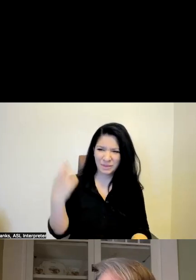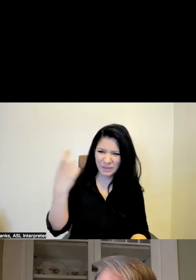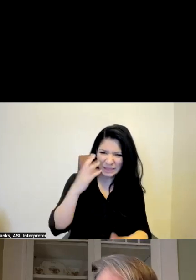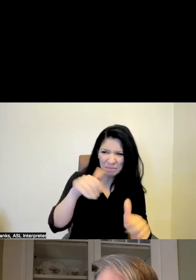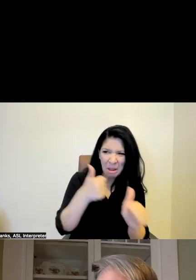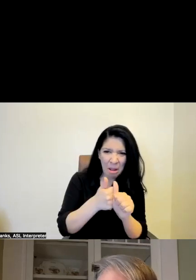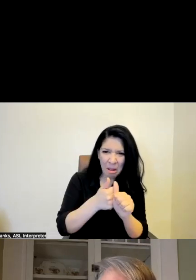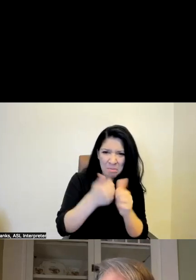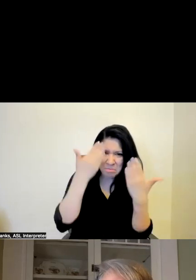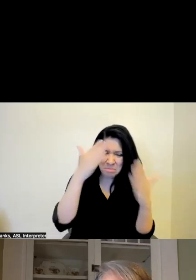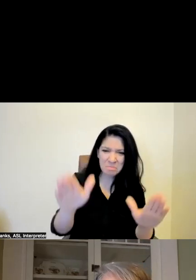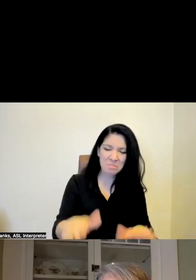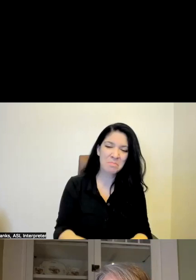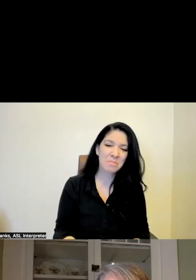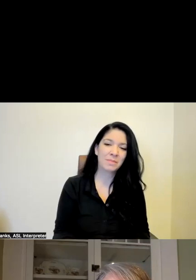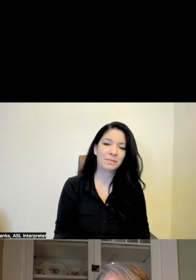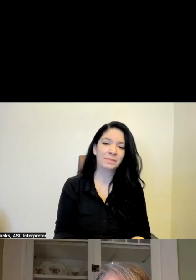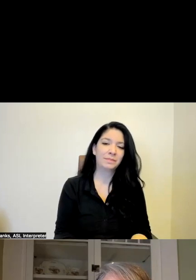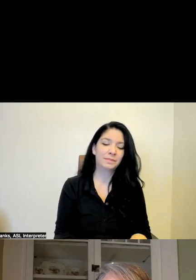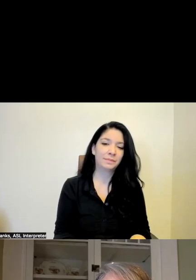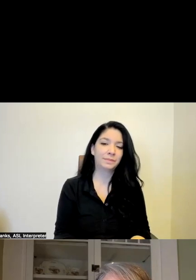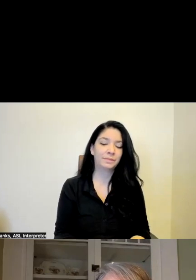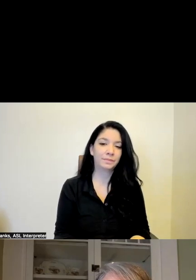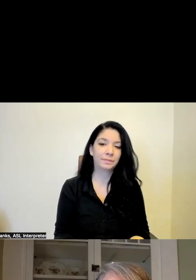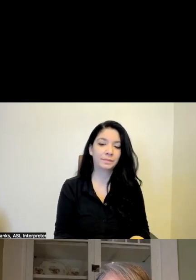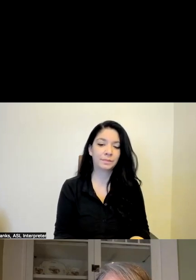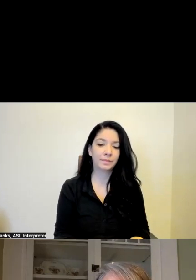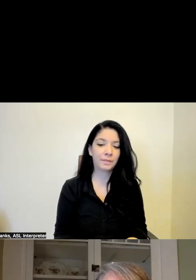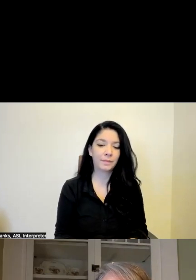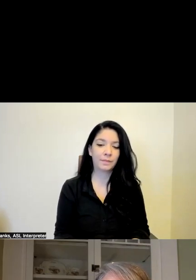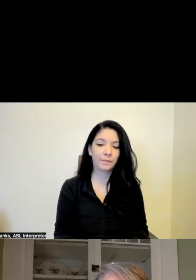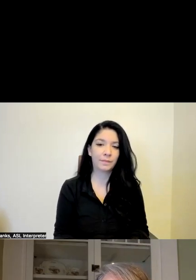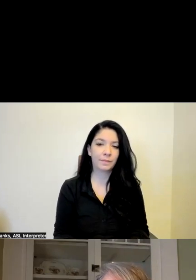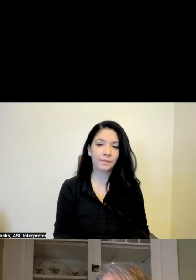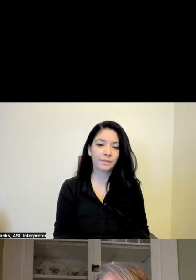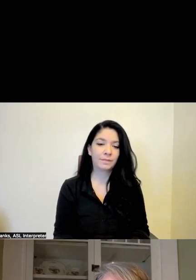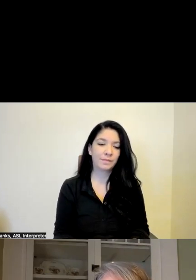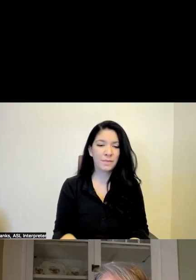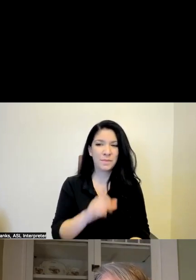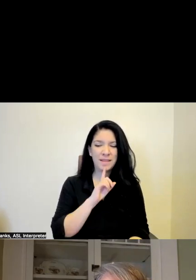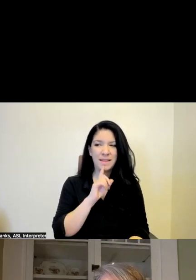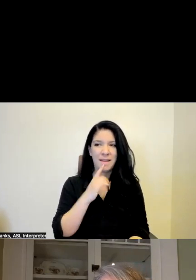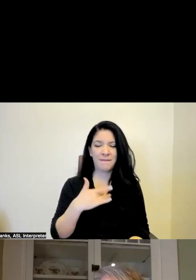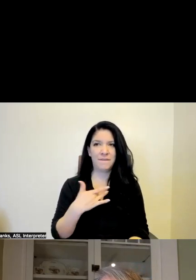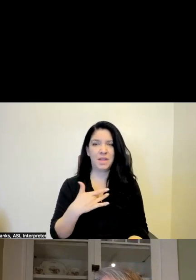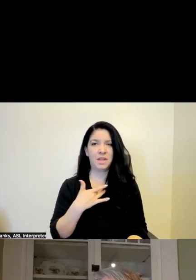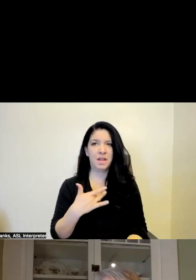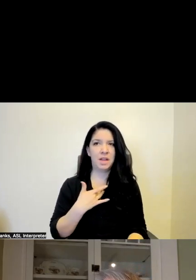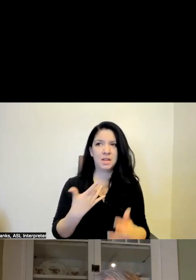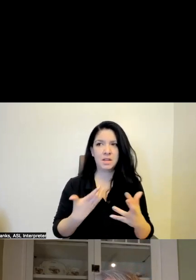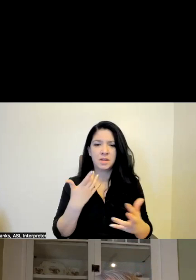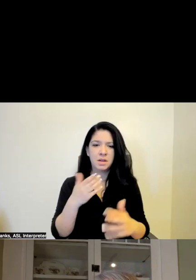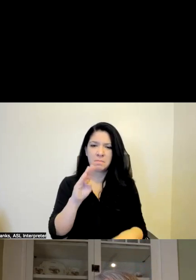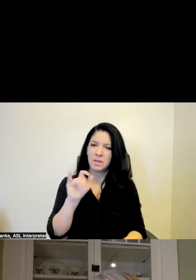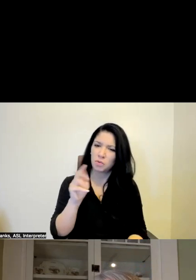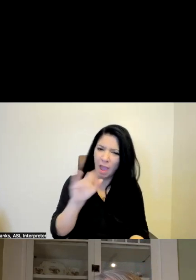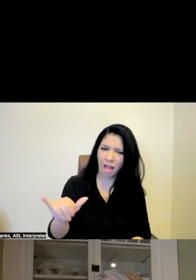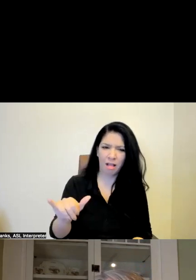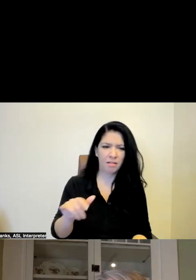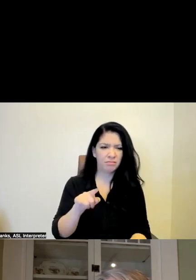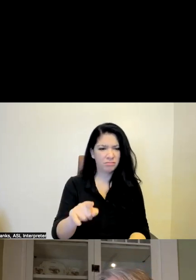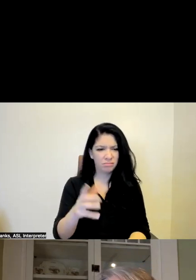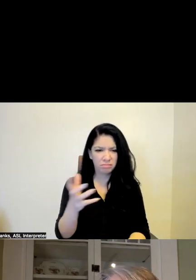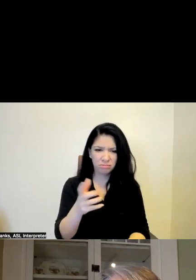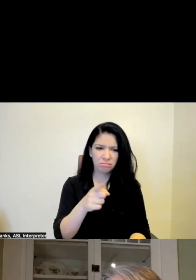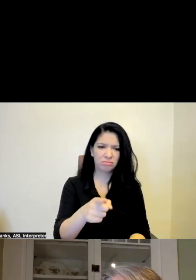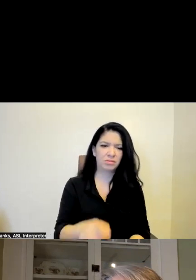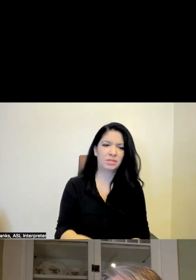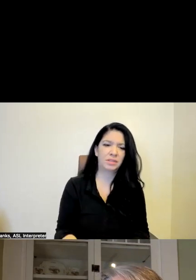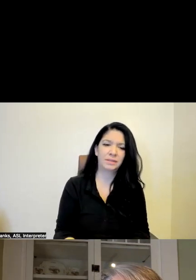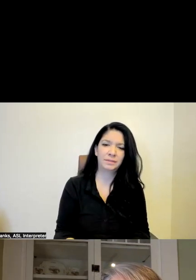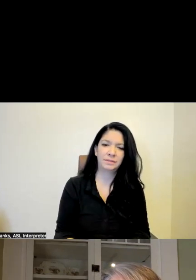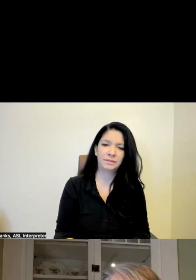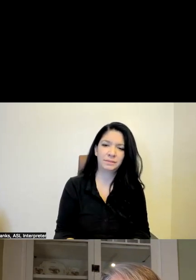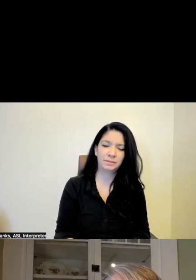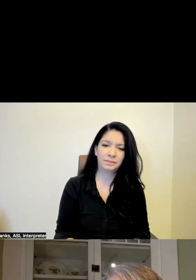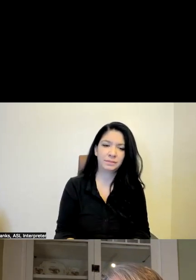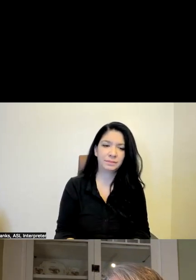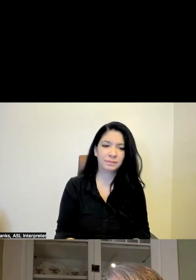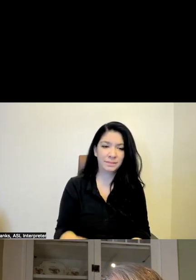really. And it is a betrayal. Like this article says. It is a betrayal. I think that is the end of